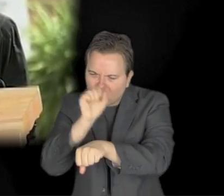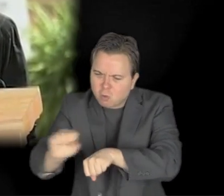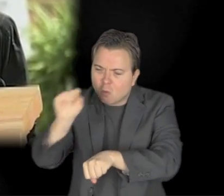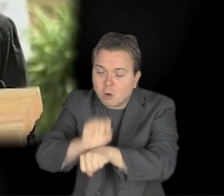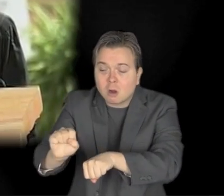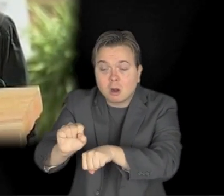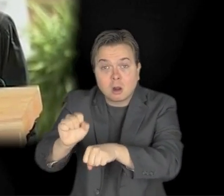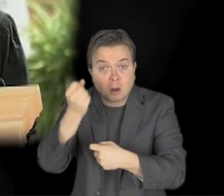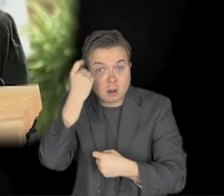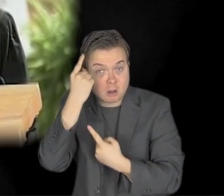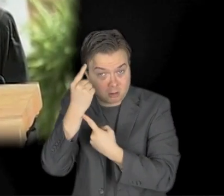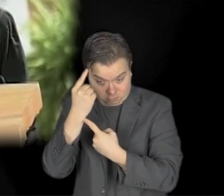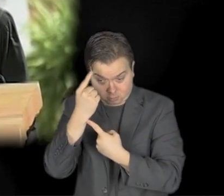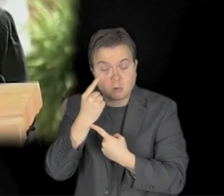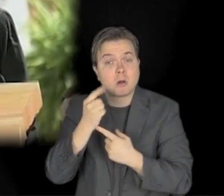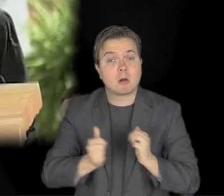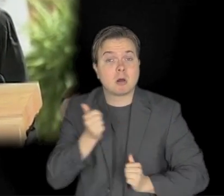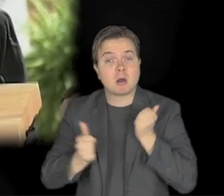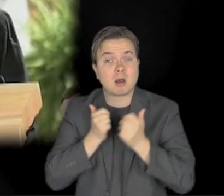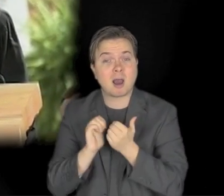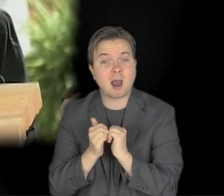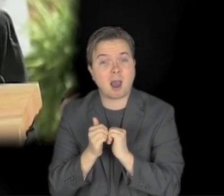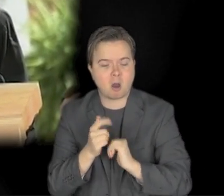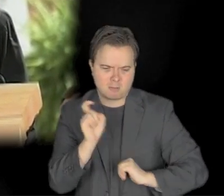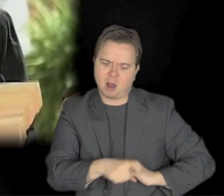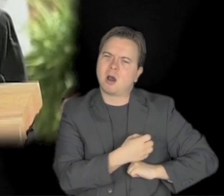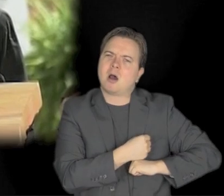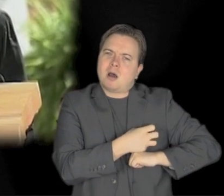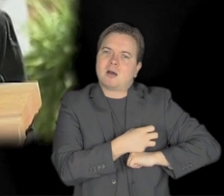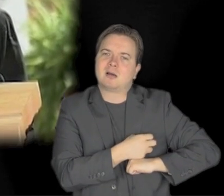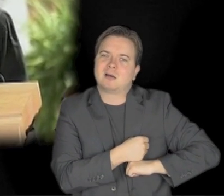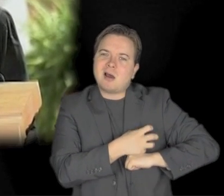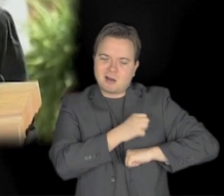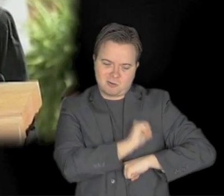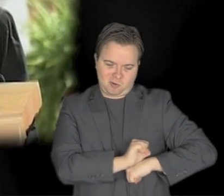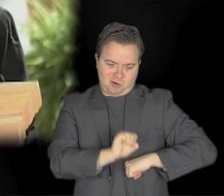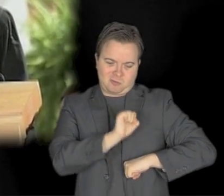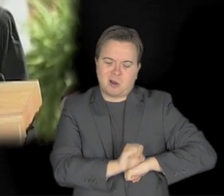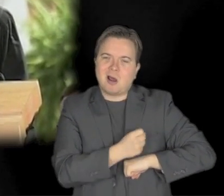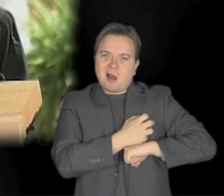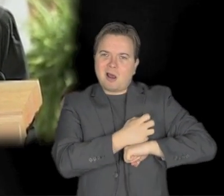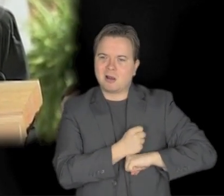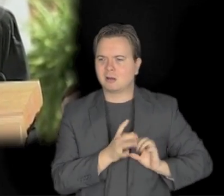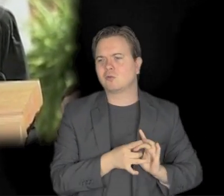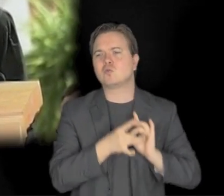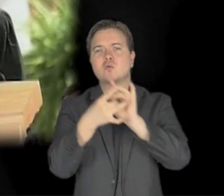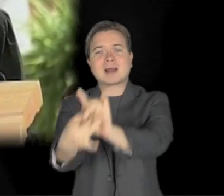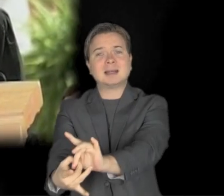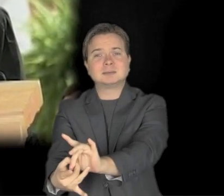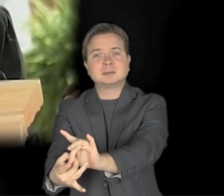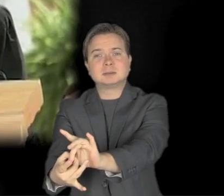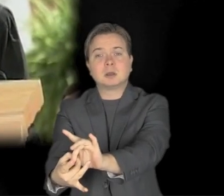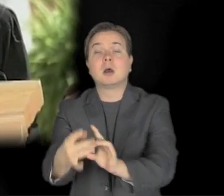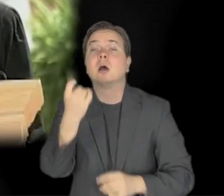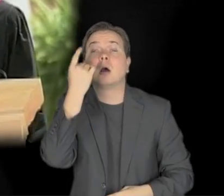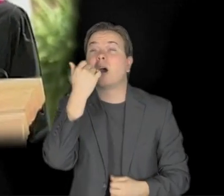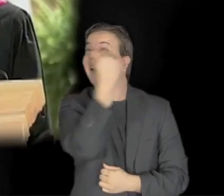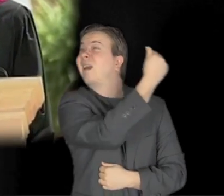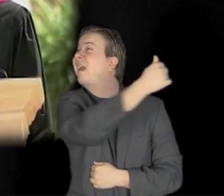If you haven't found it yet, keep looking. Don't settle. As with all matters of the heart, you'll know when you find it.